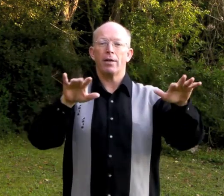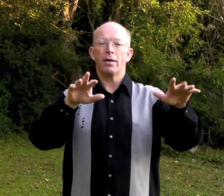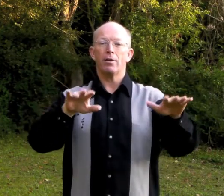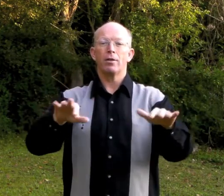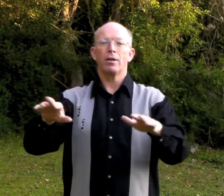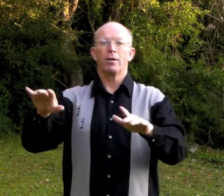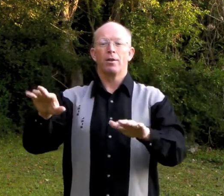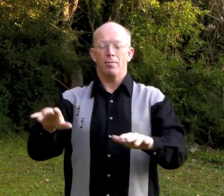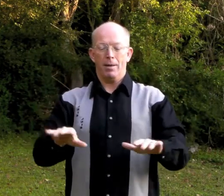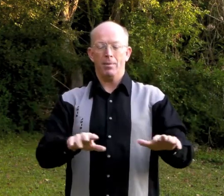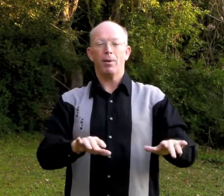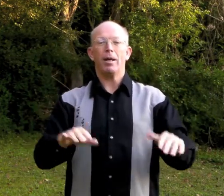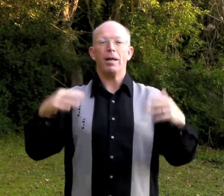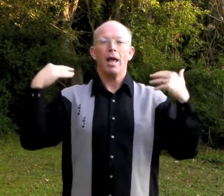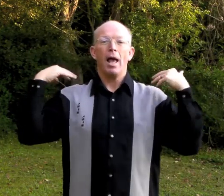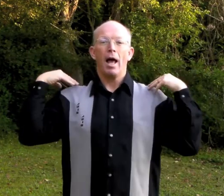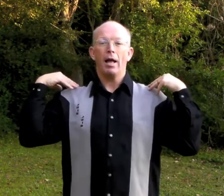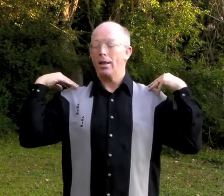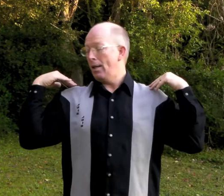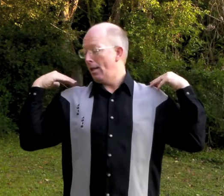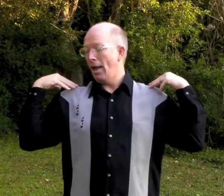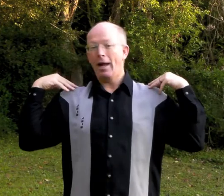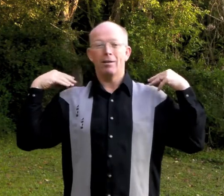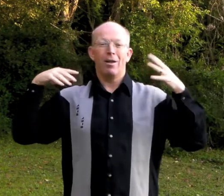You can make it pretty.